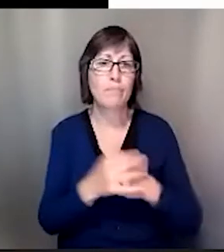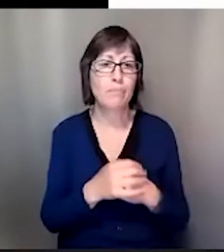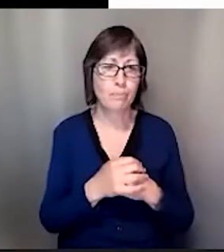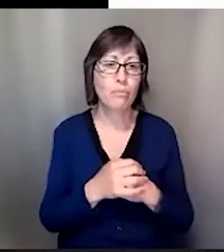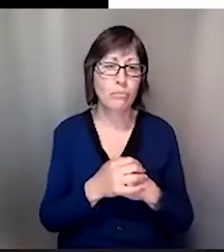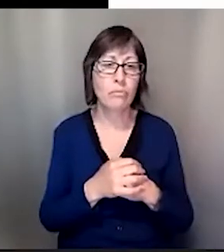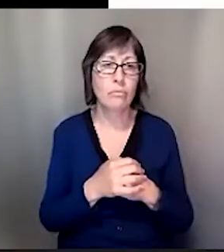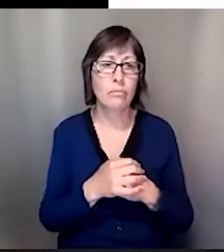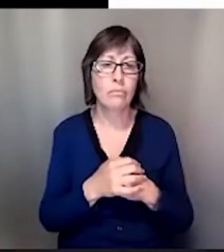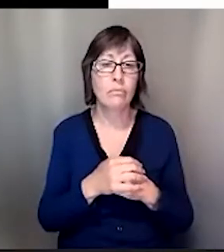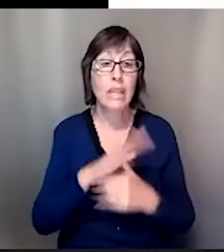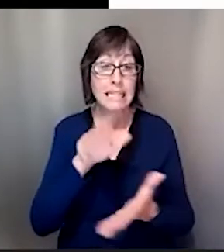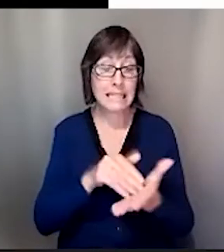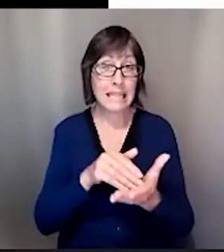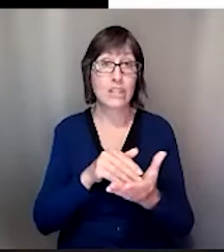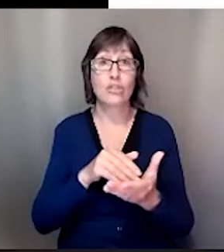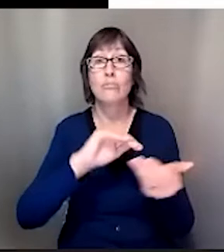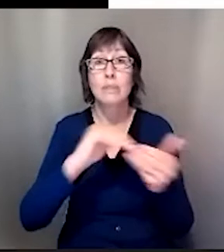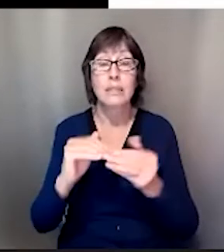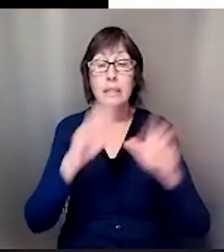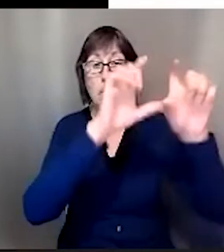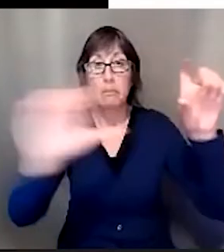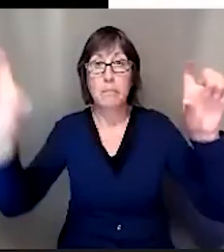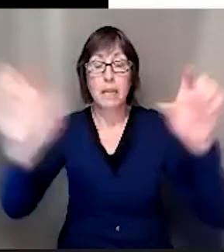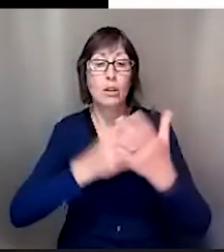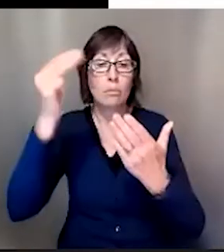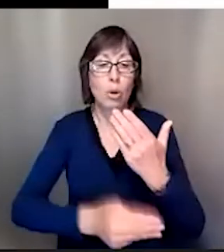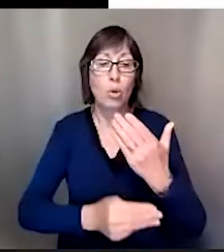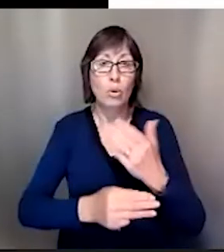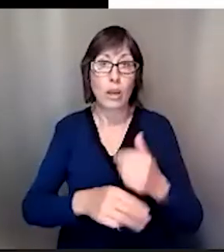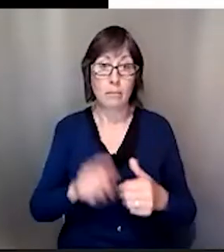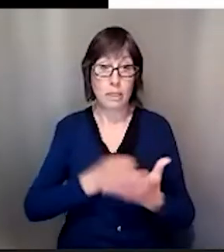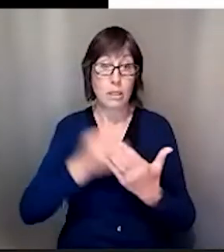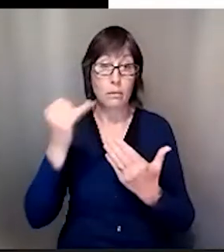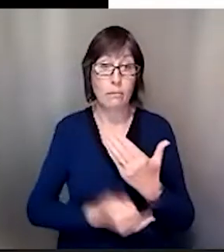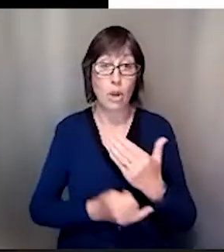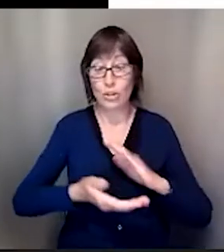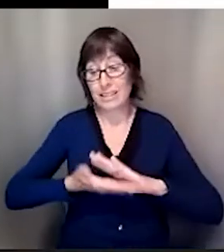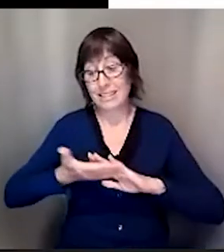The Centre City Banner Program is an initiative led by The City’s Downtown Strategy with